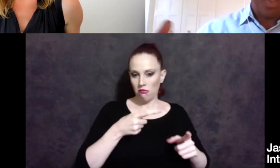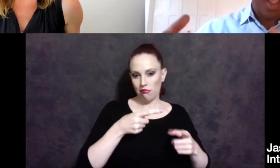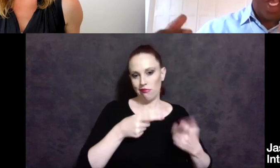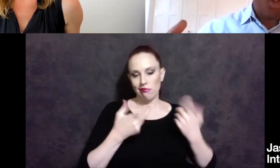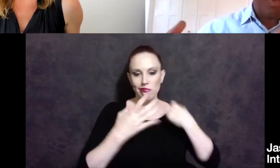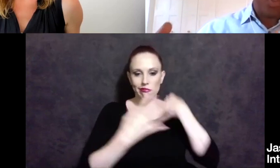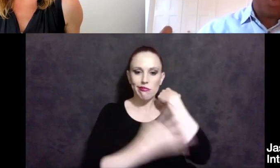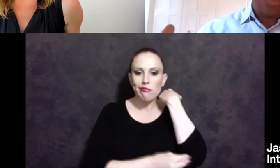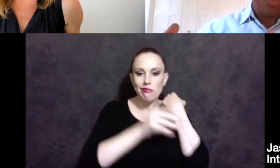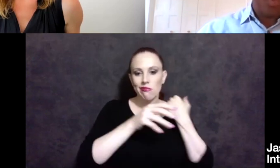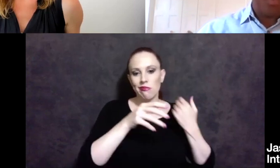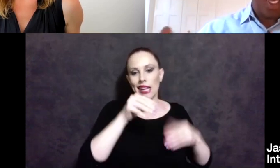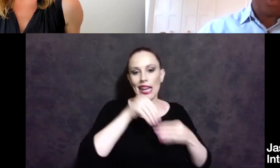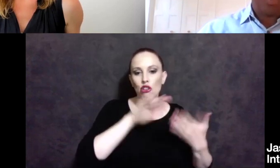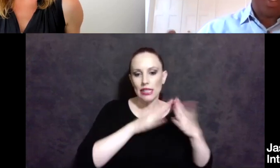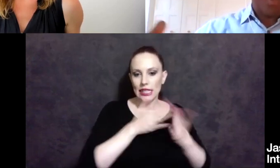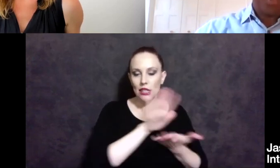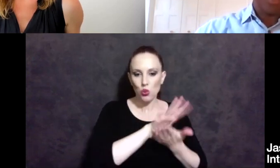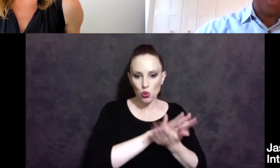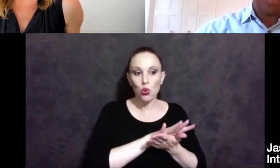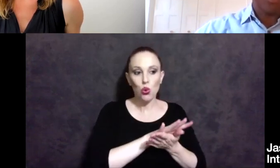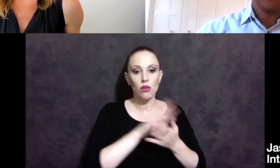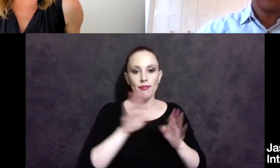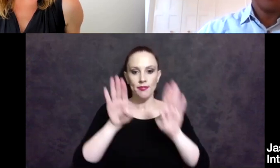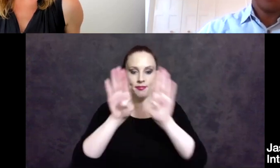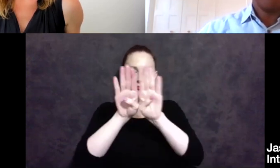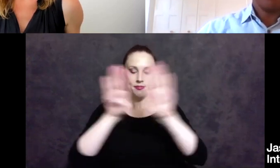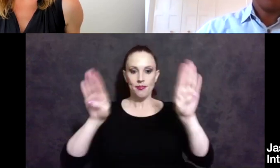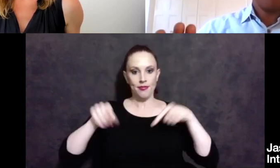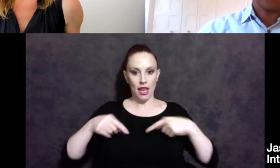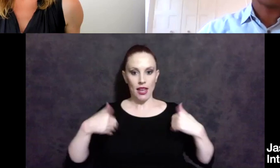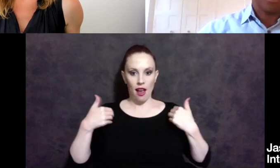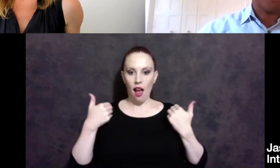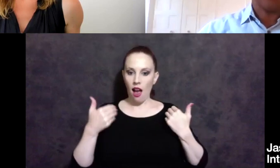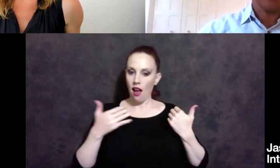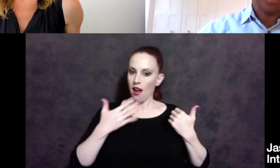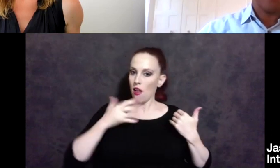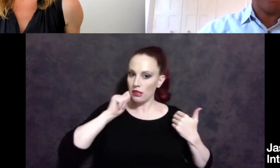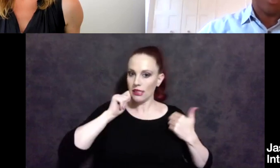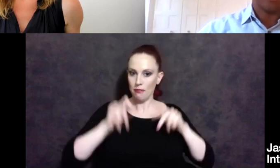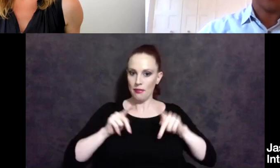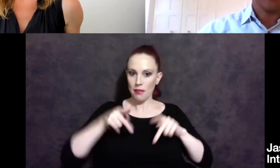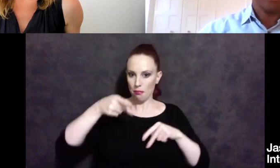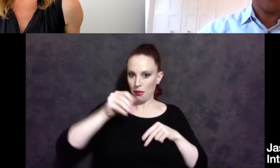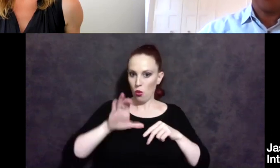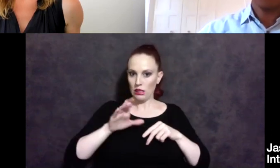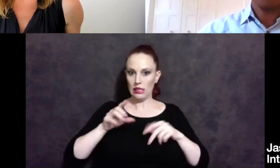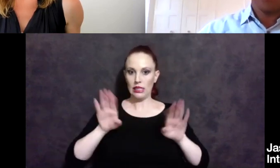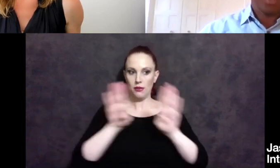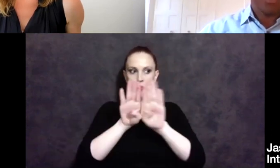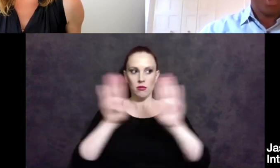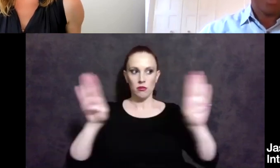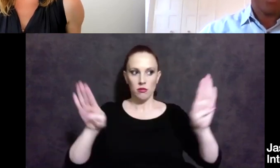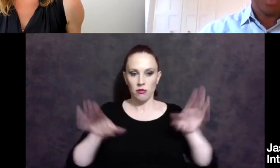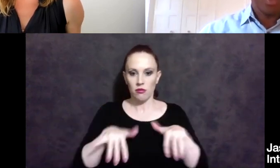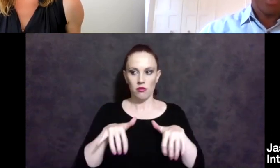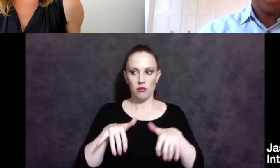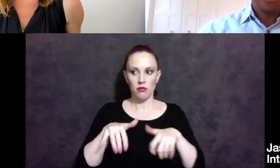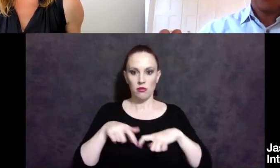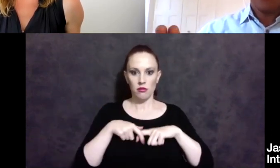group of youth got off the elevator they stopped, and they paused. They didn't do anything.